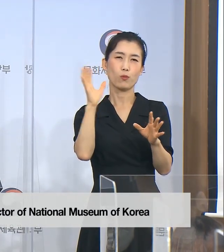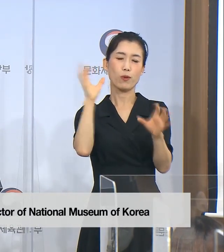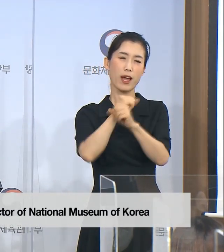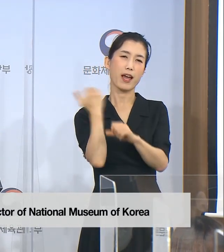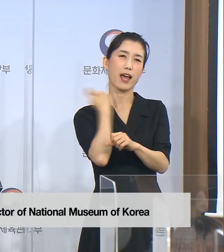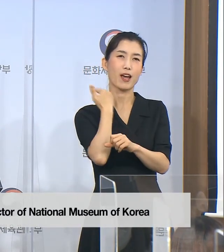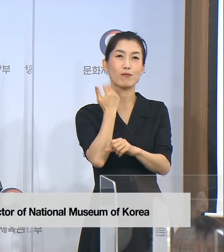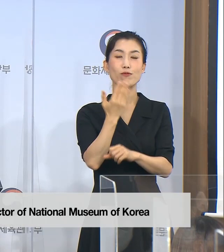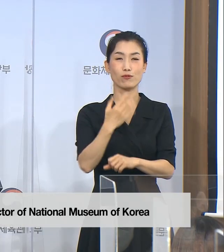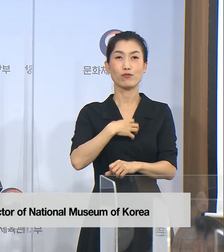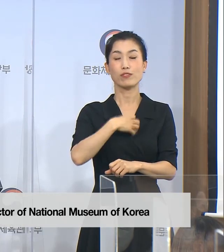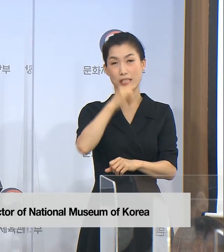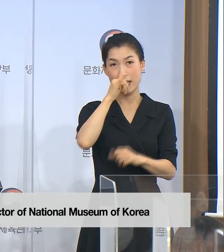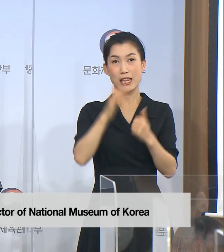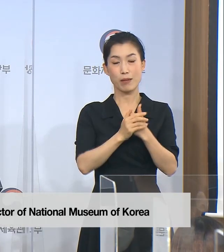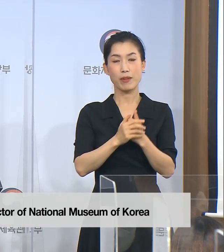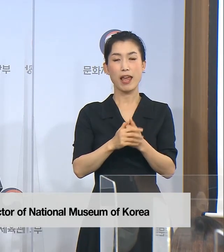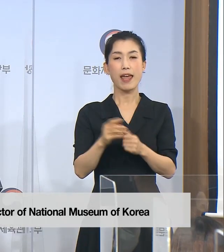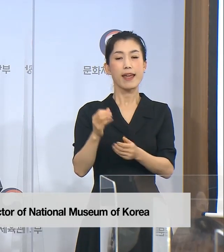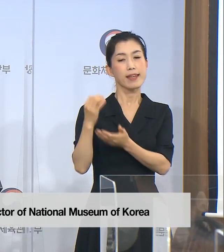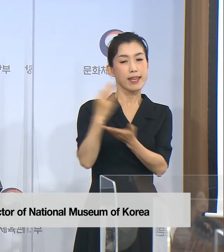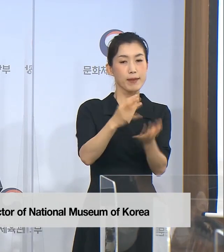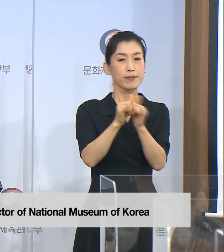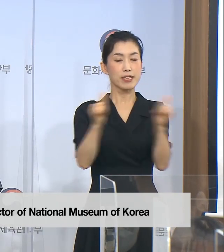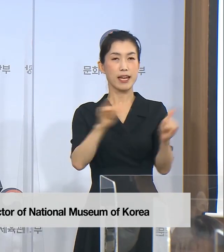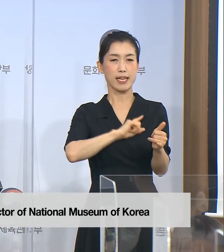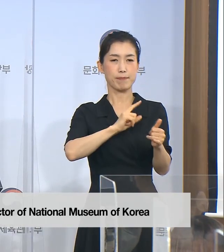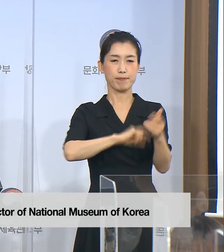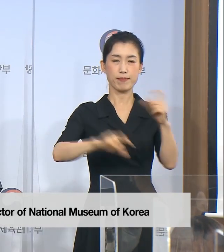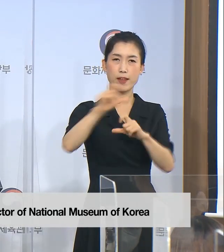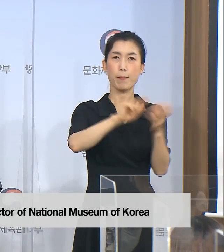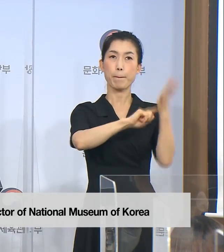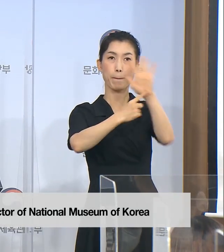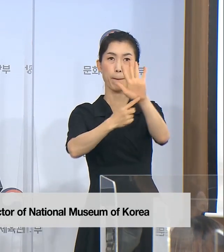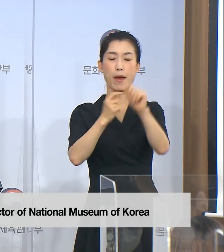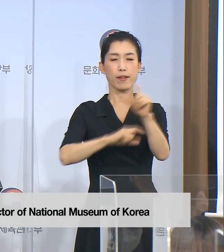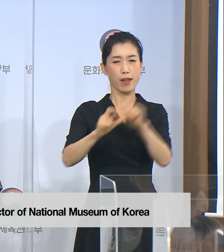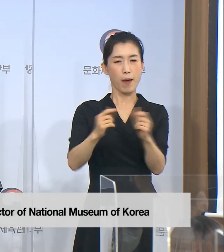This unprecedented museum is going to be unique in covering art of different types and periods,